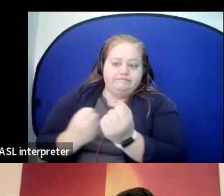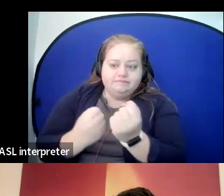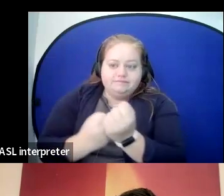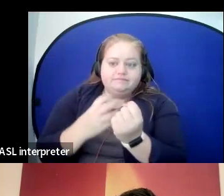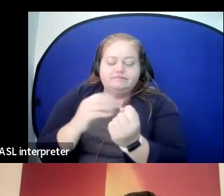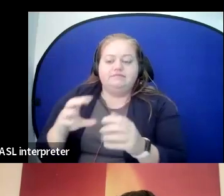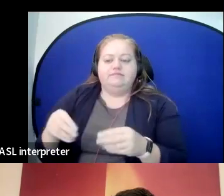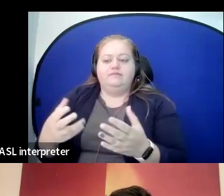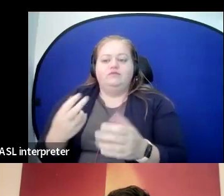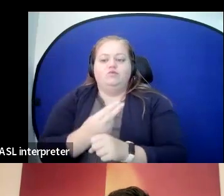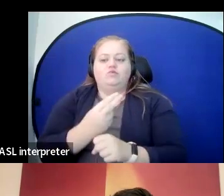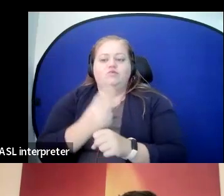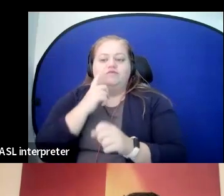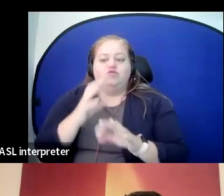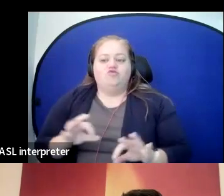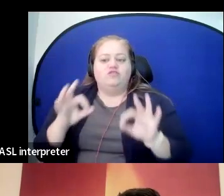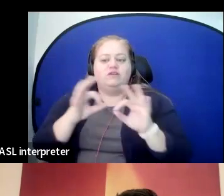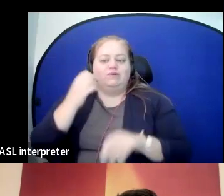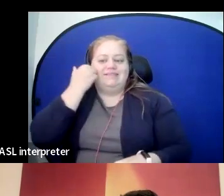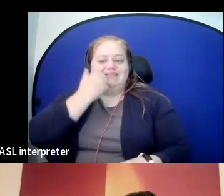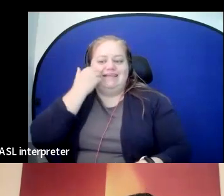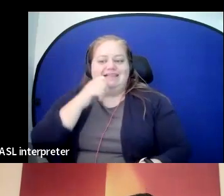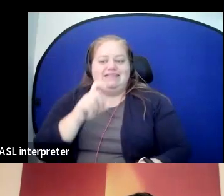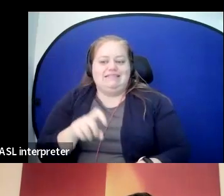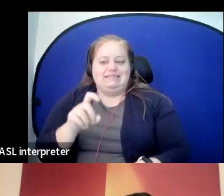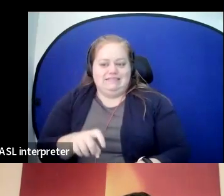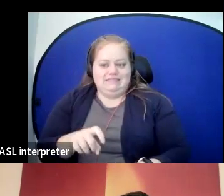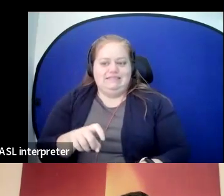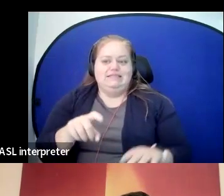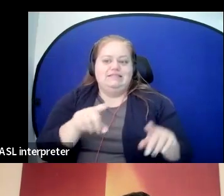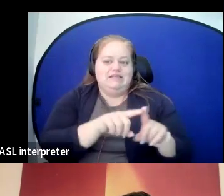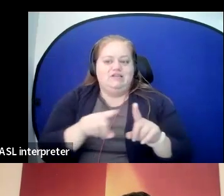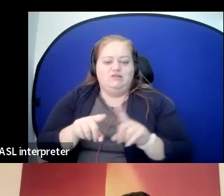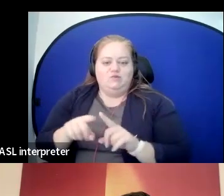for critical daily needs such as what we have seen in the demos.